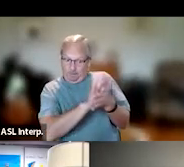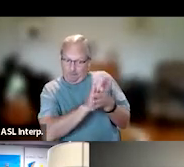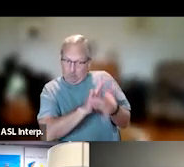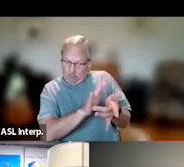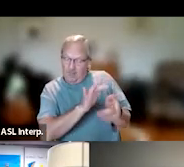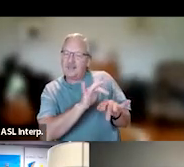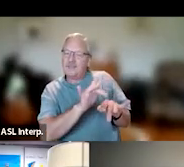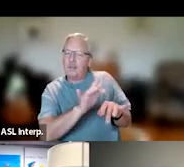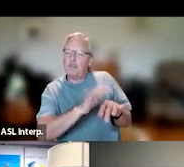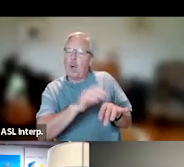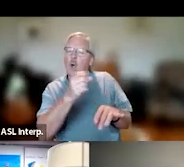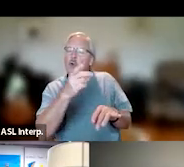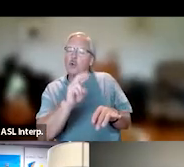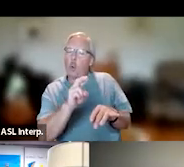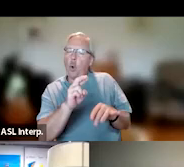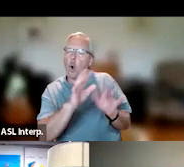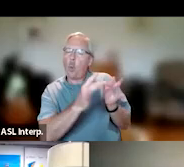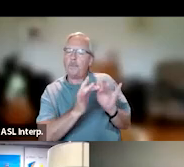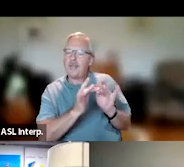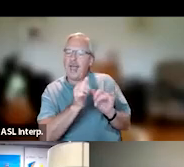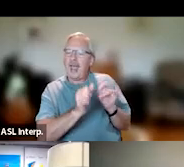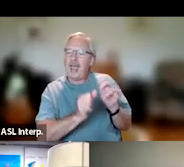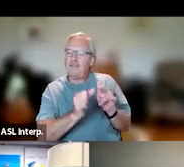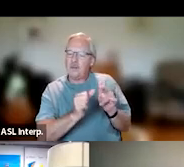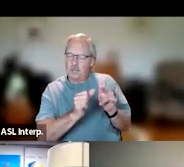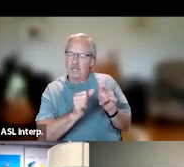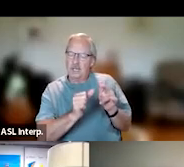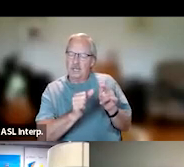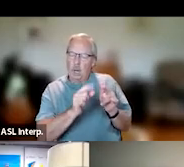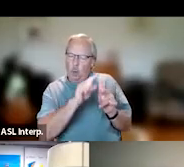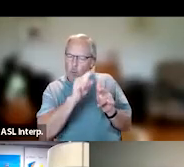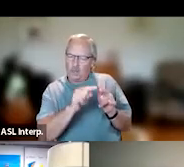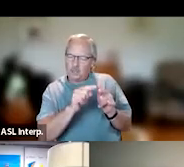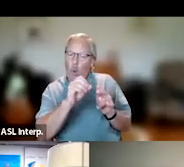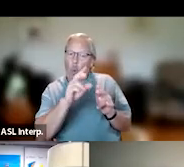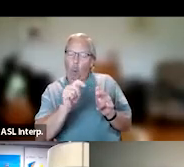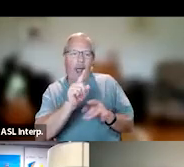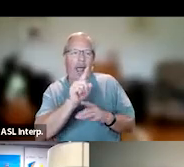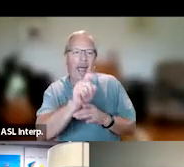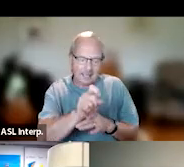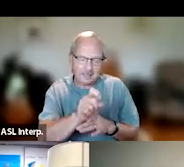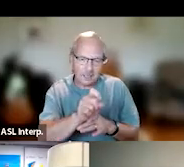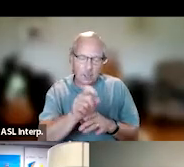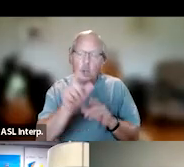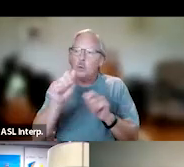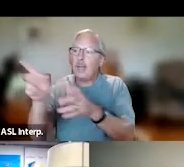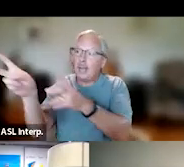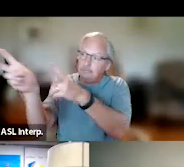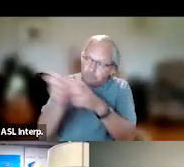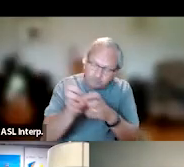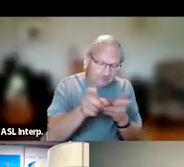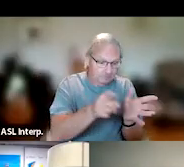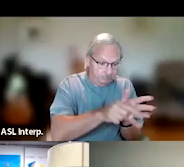on the SOAR website with every single question that OAT asks can still be printed and still be used to track your outcomes.